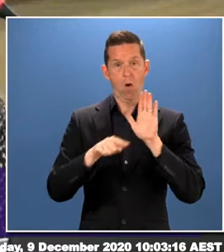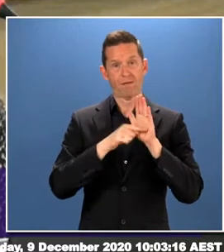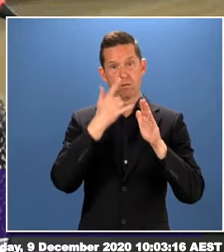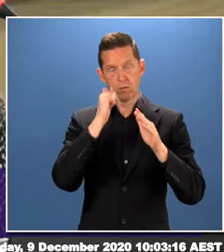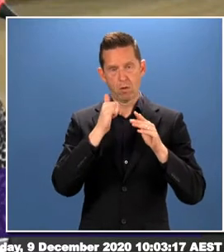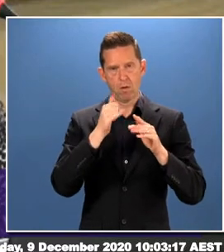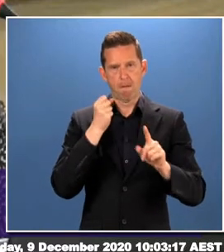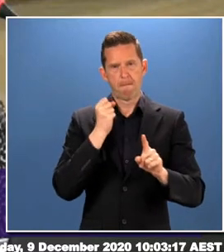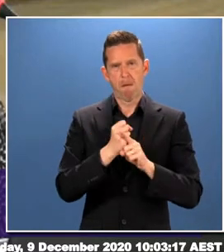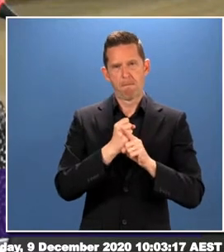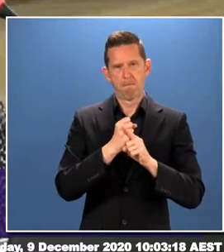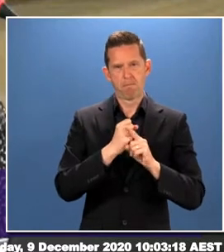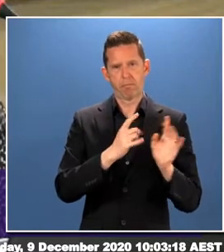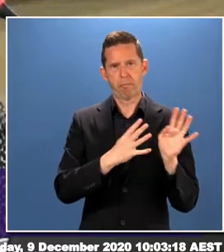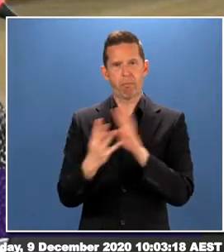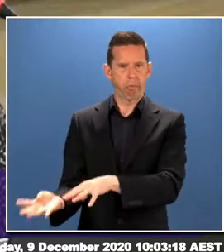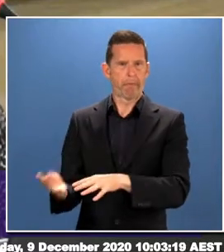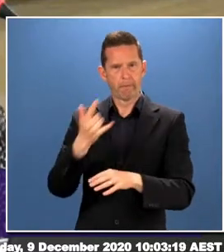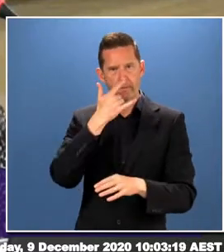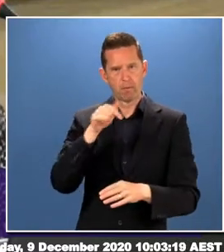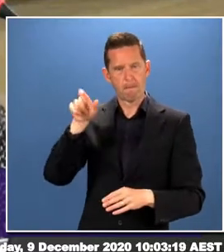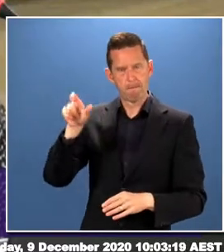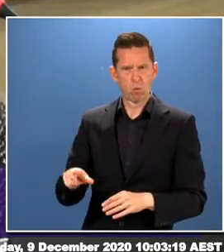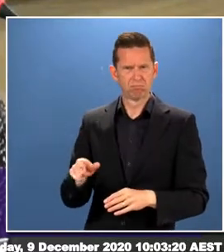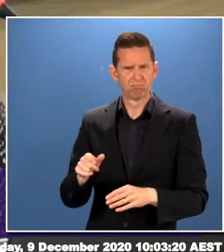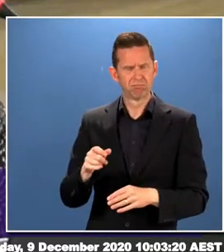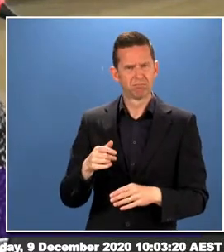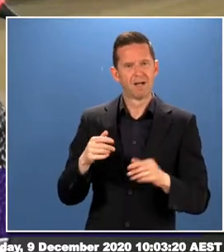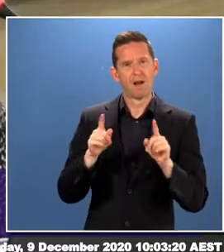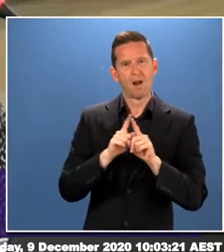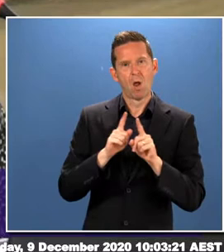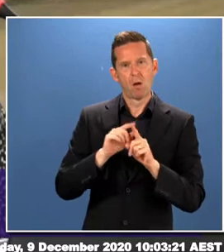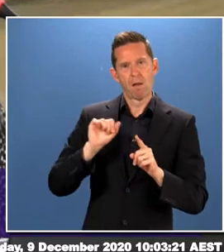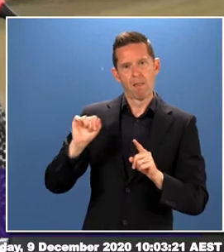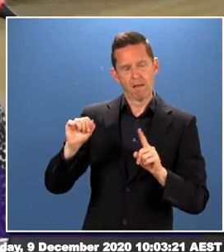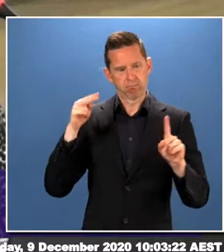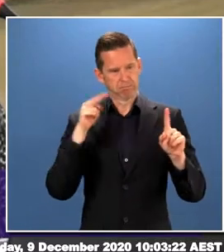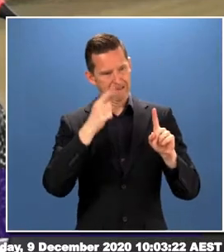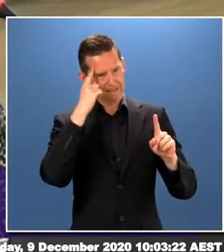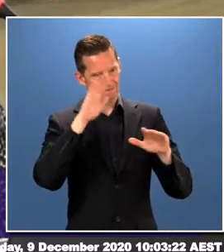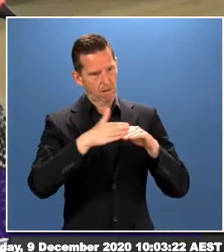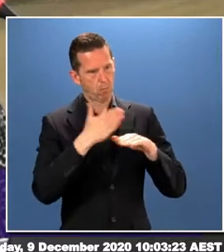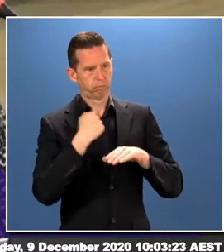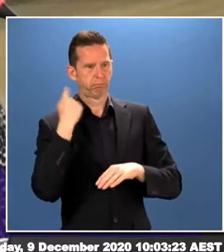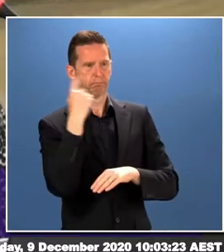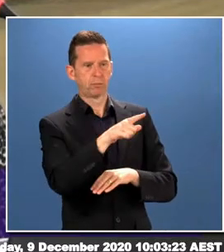flow-on effect then to that young person with disability's perception of and experience with employment? Absolutely.